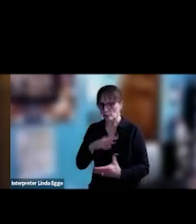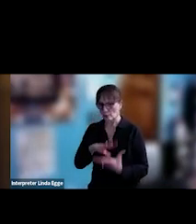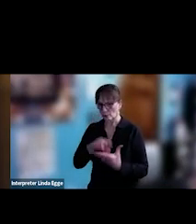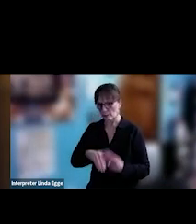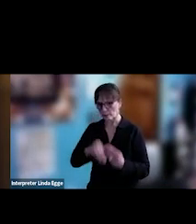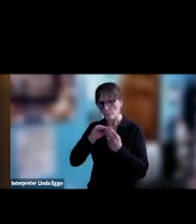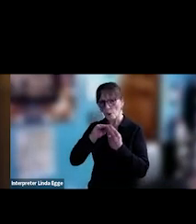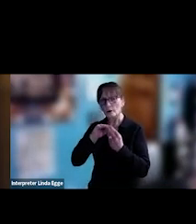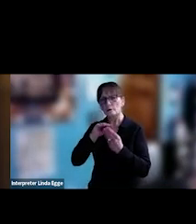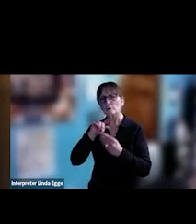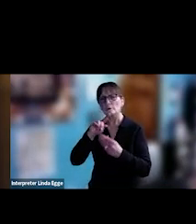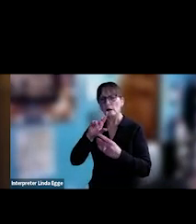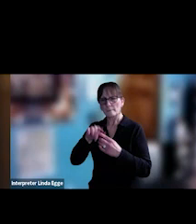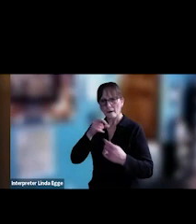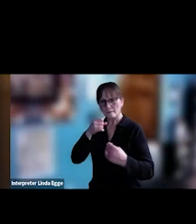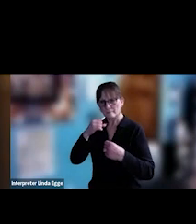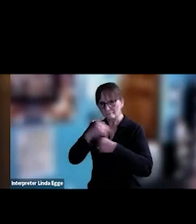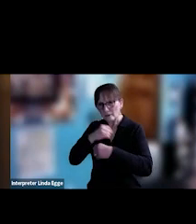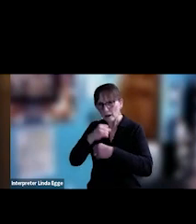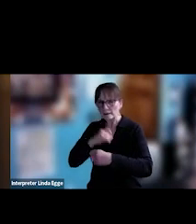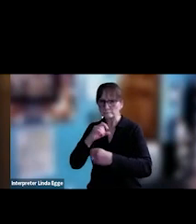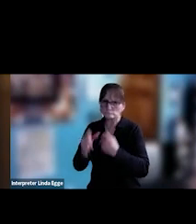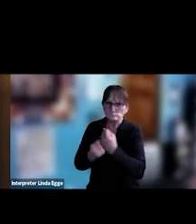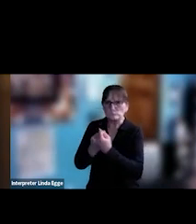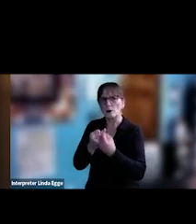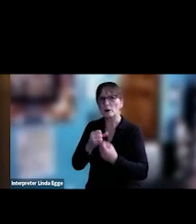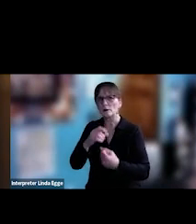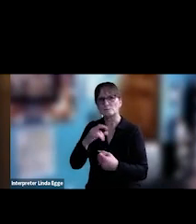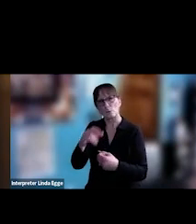about fighting systemic inequities for older adults.